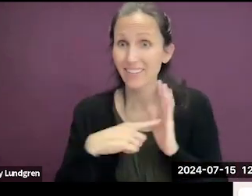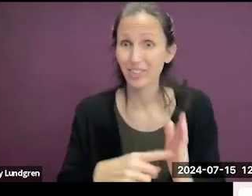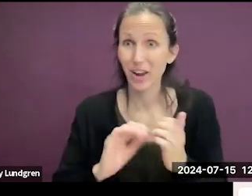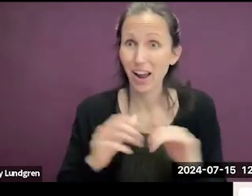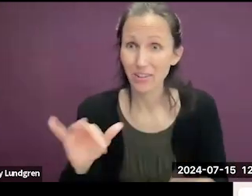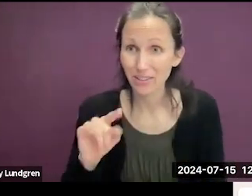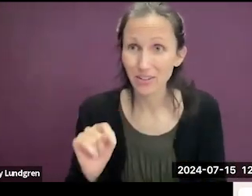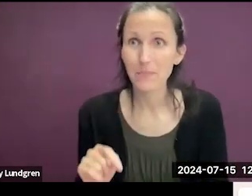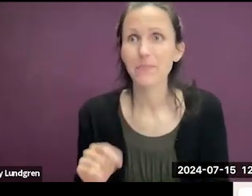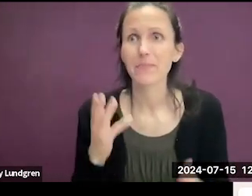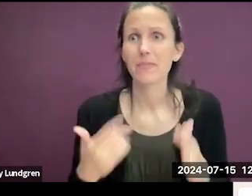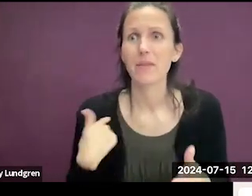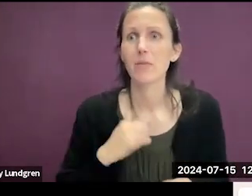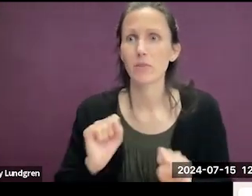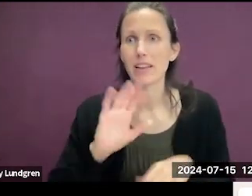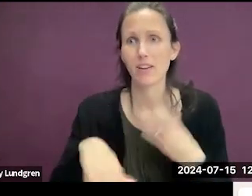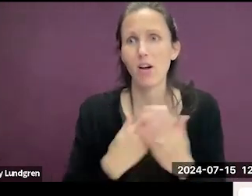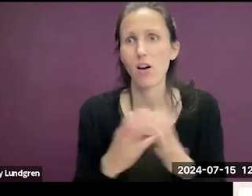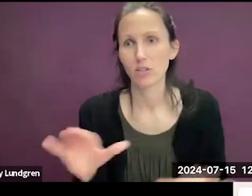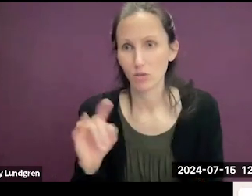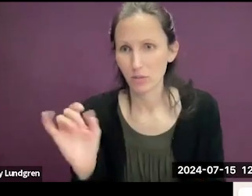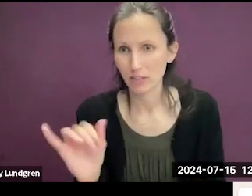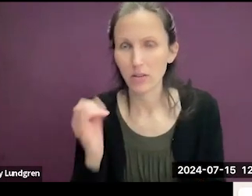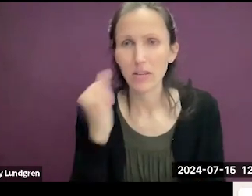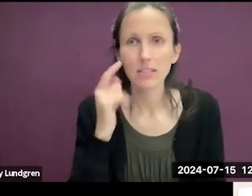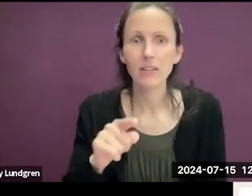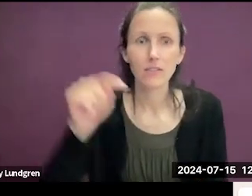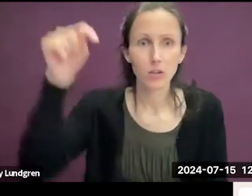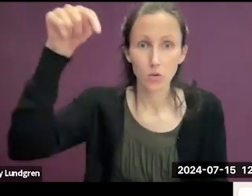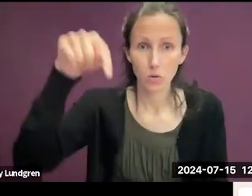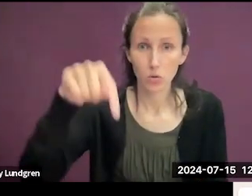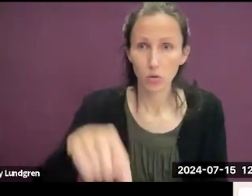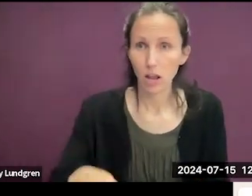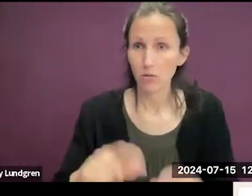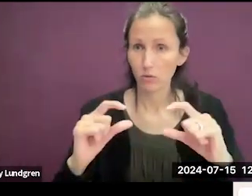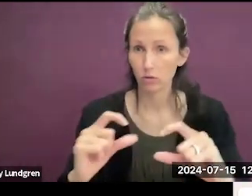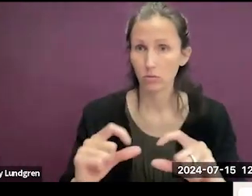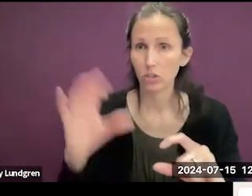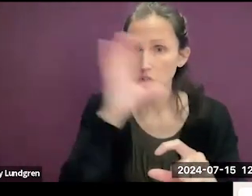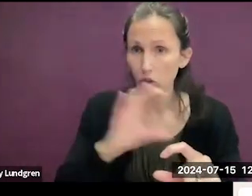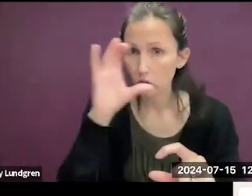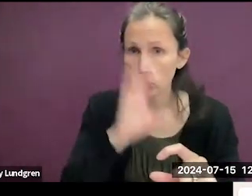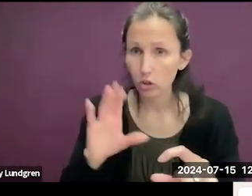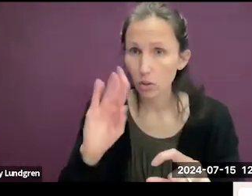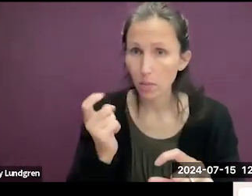So perhaps we can all do it along as well. So if you just go down to the search box at the bottom of your screen or wherever that might be,